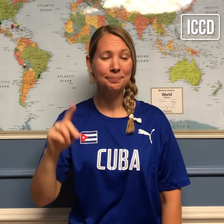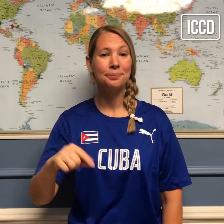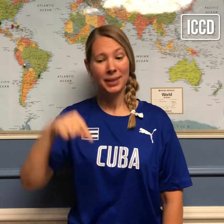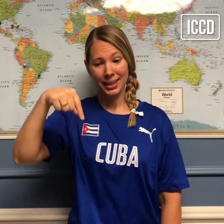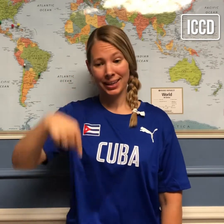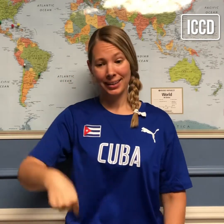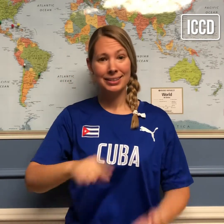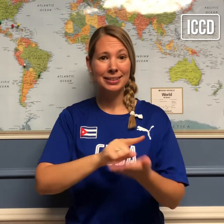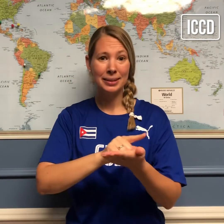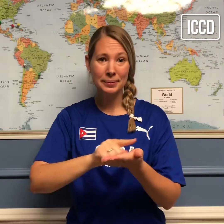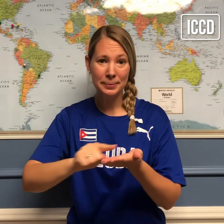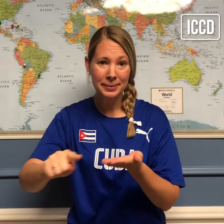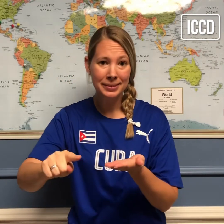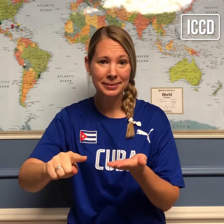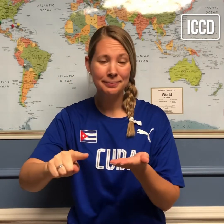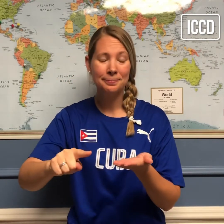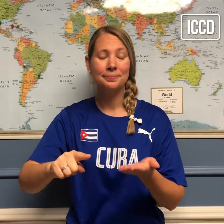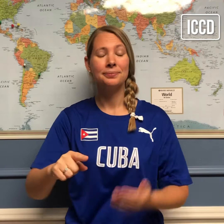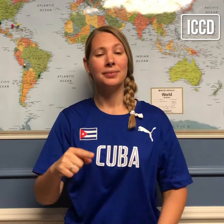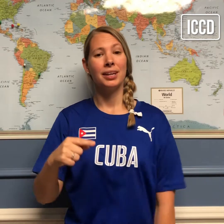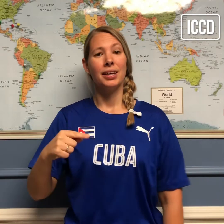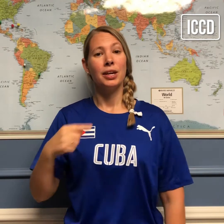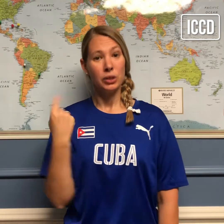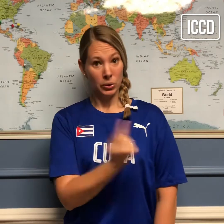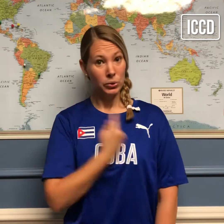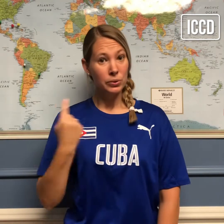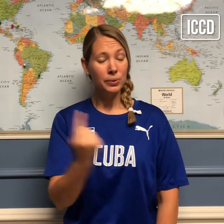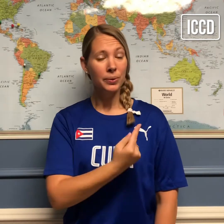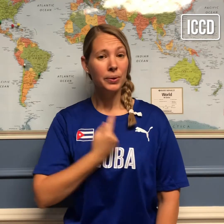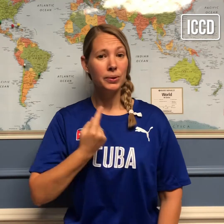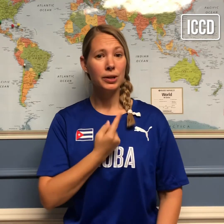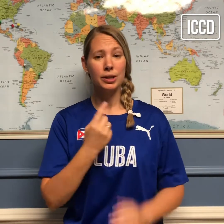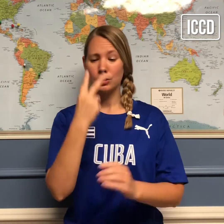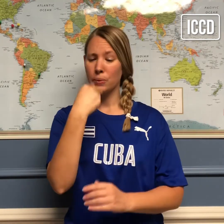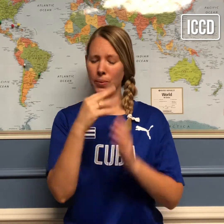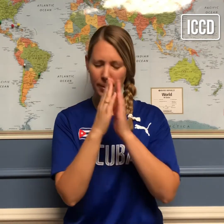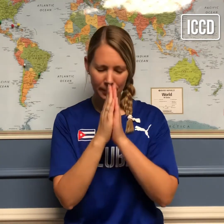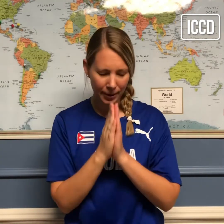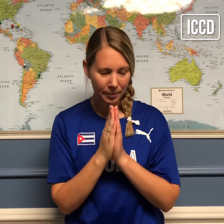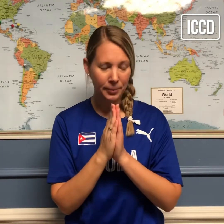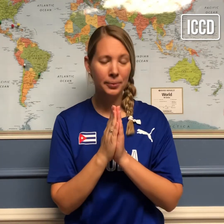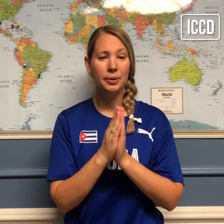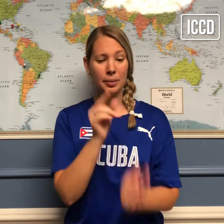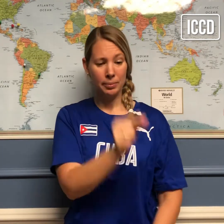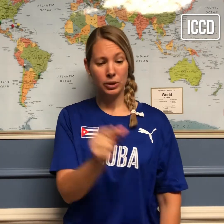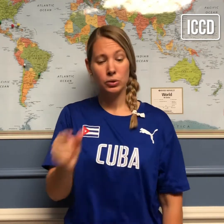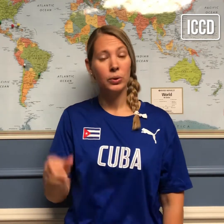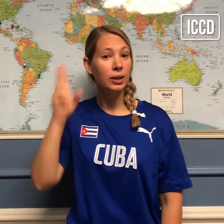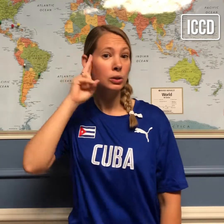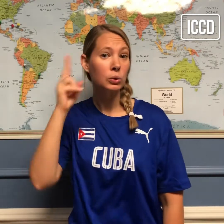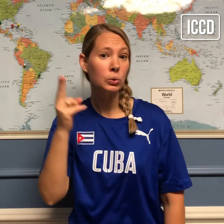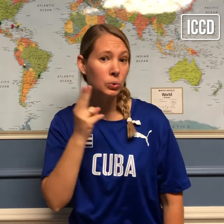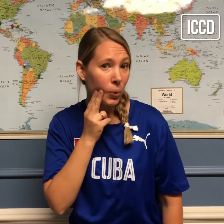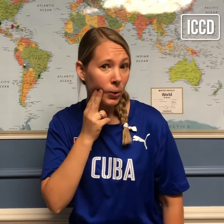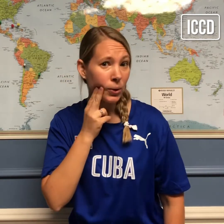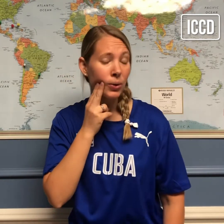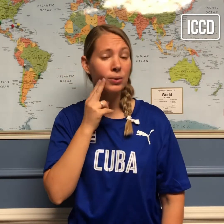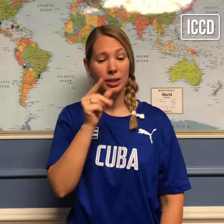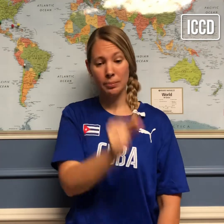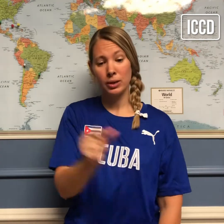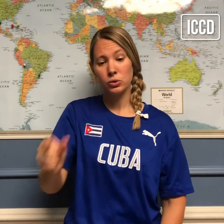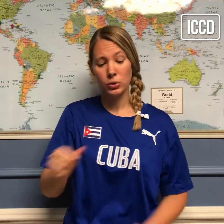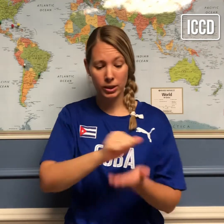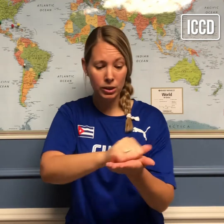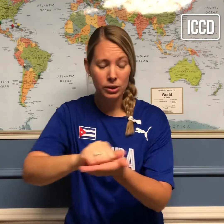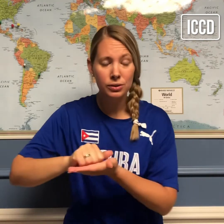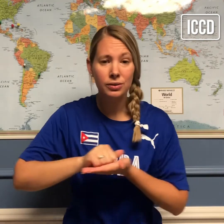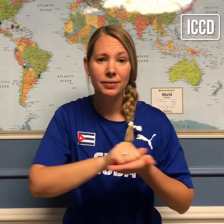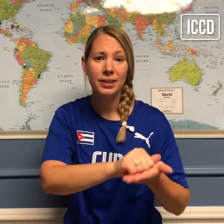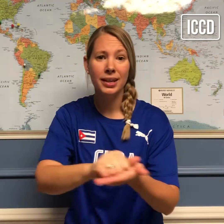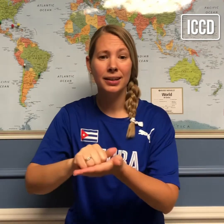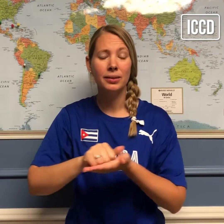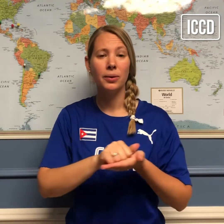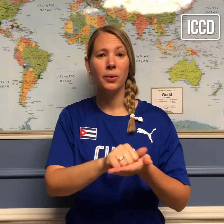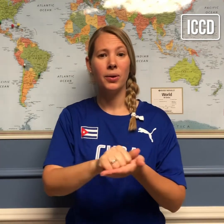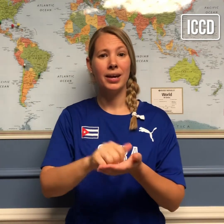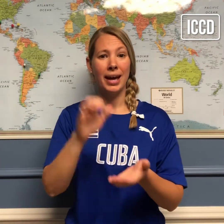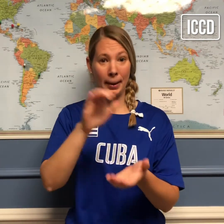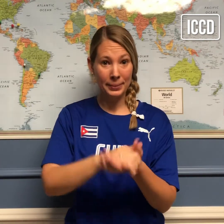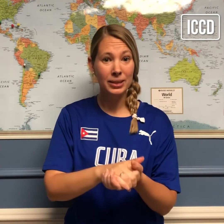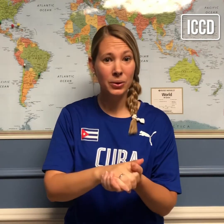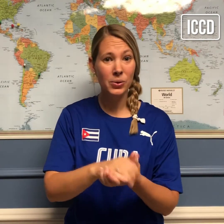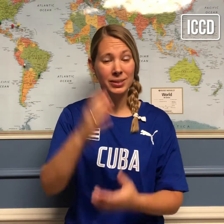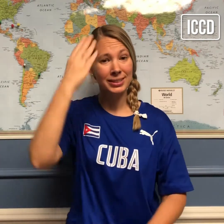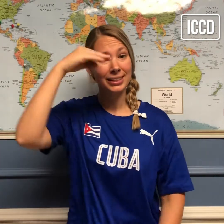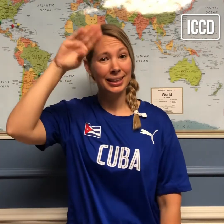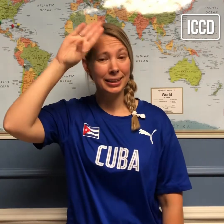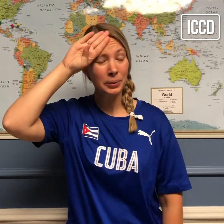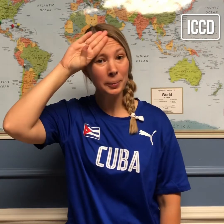This week we are praying for our Deaf friends and ministry partners in Cuba.